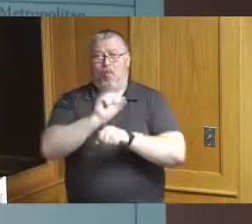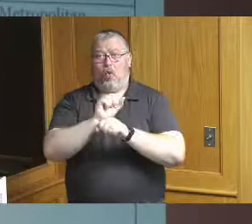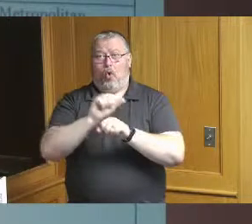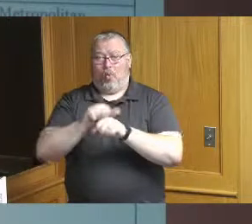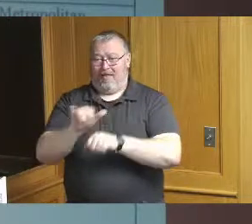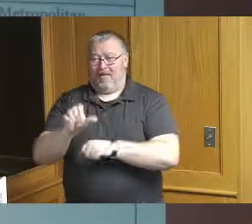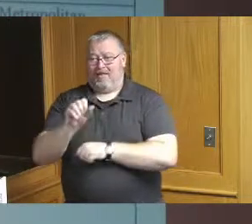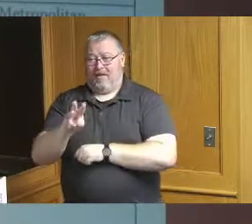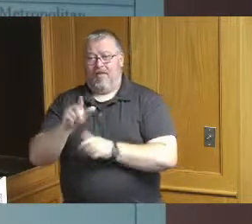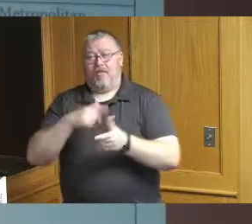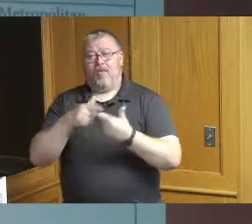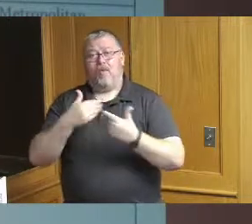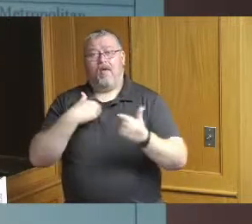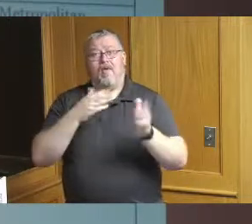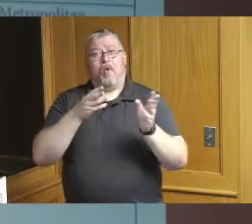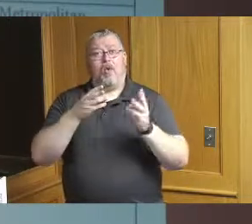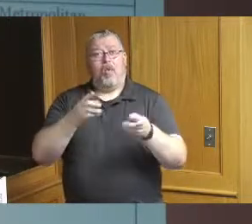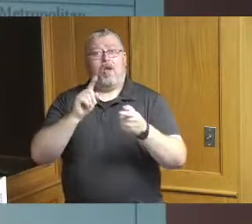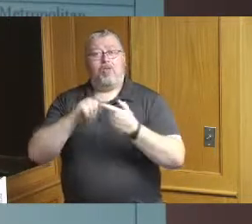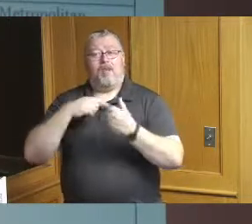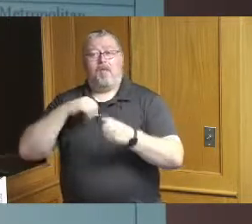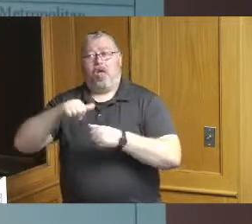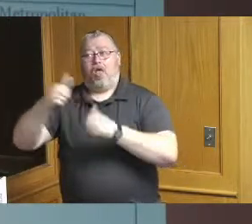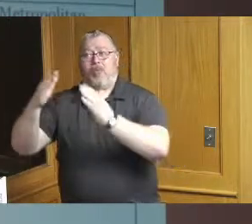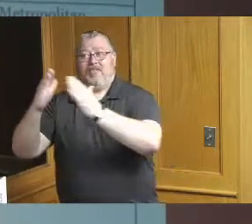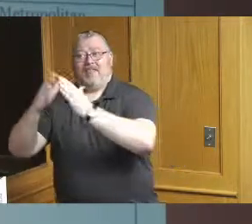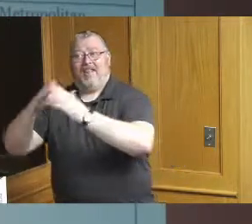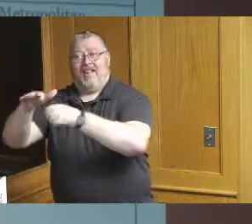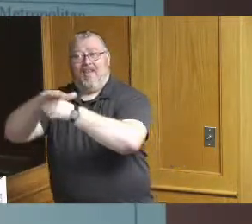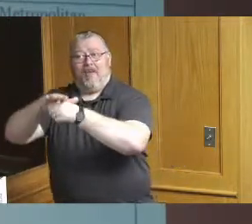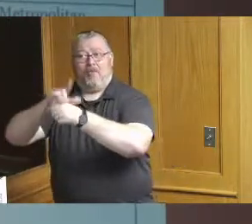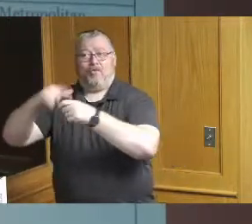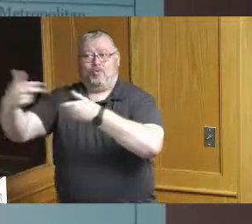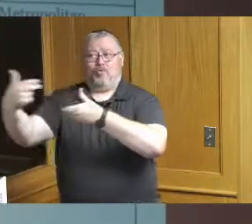have provisions for various jurisdictions within Hamilton County to participate so we have examples